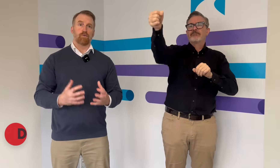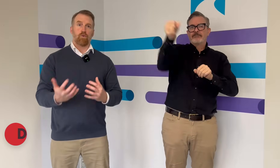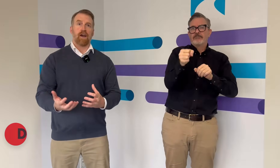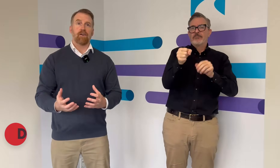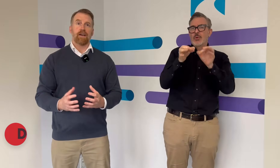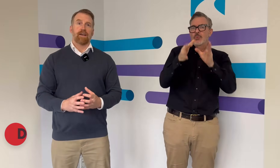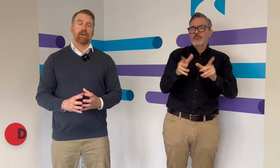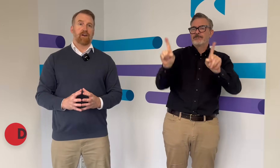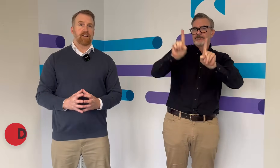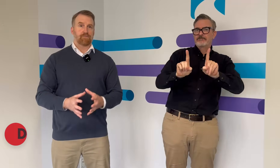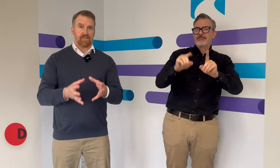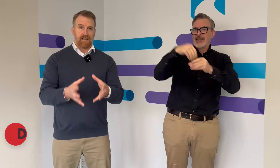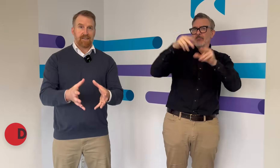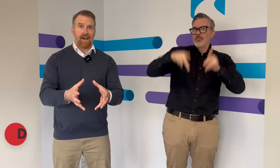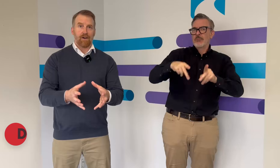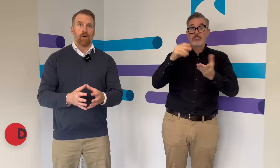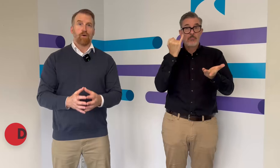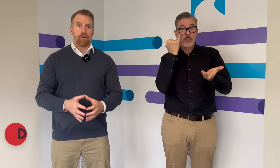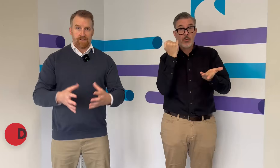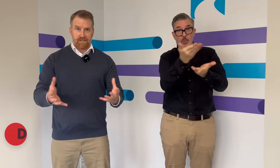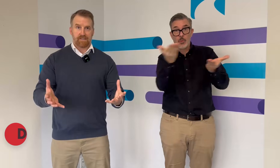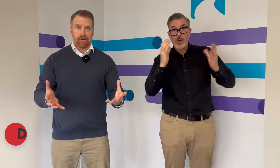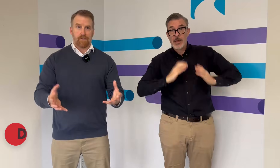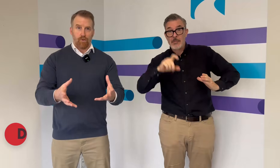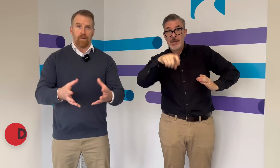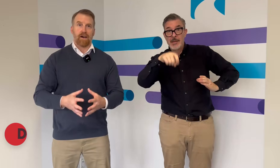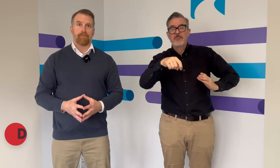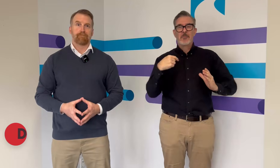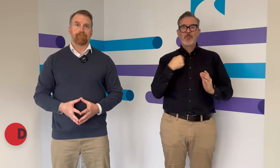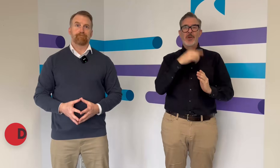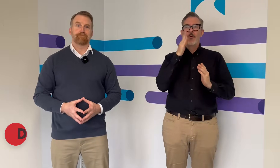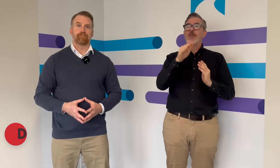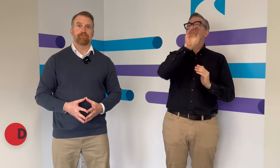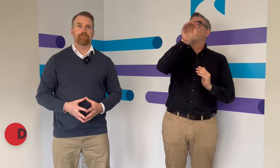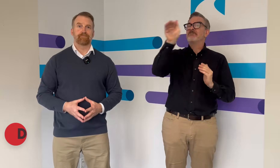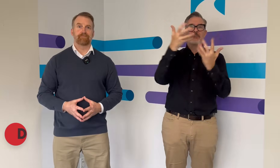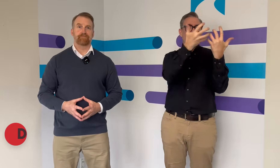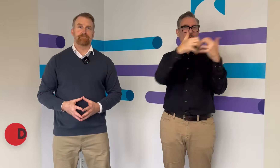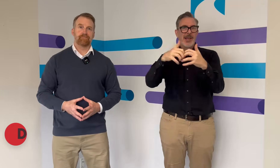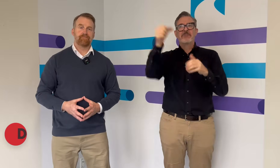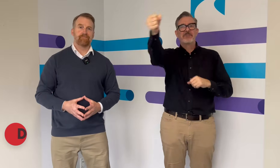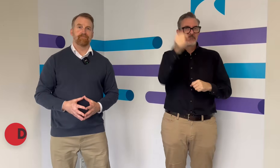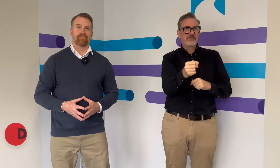That's where an in-person interpreter is still required. And if our customers need that, we will assist them with that.